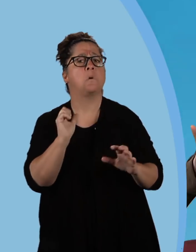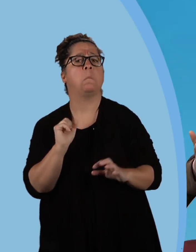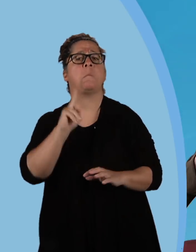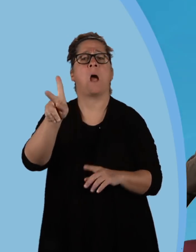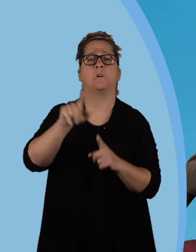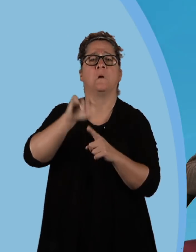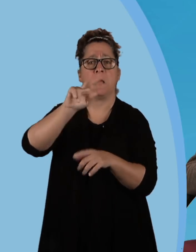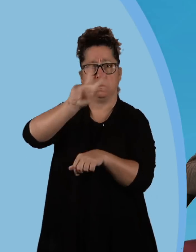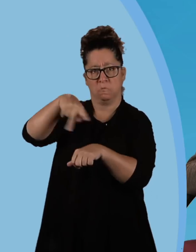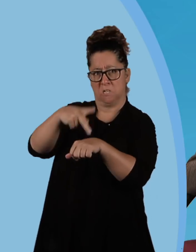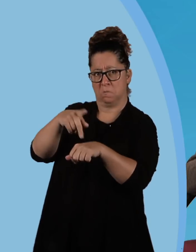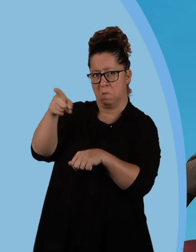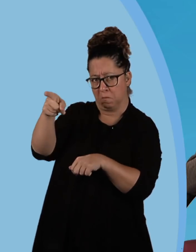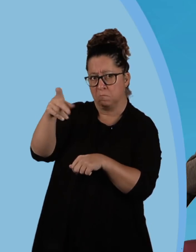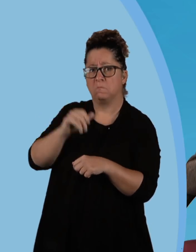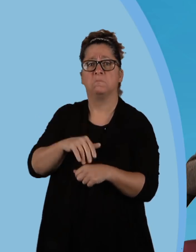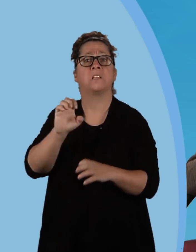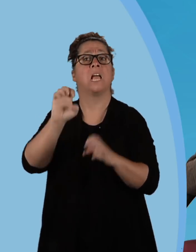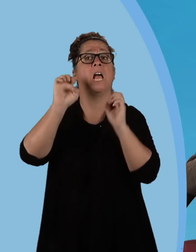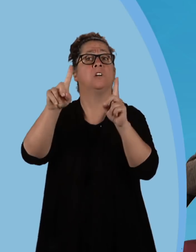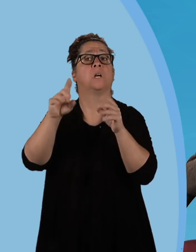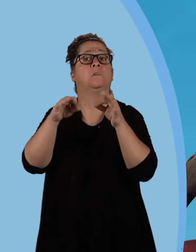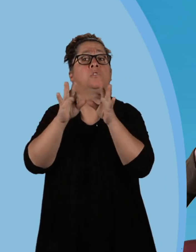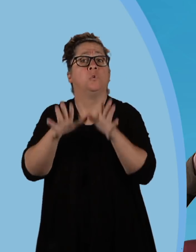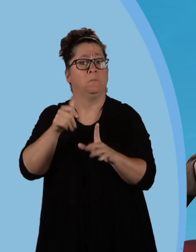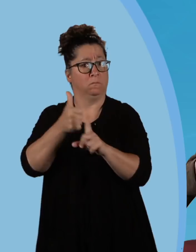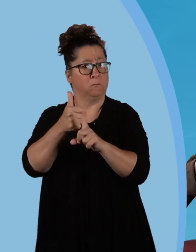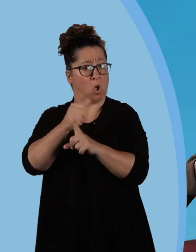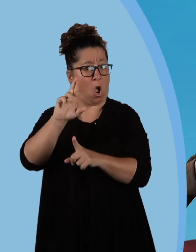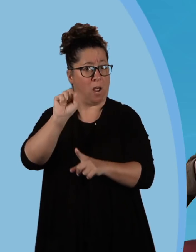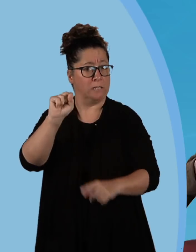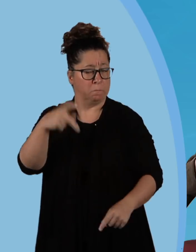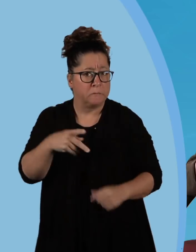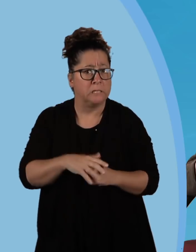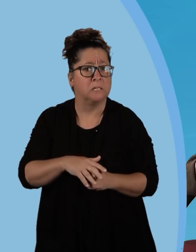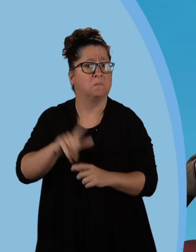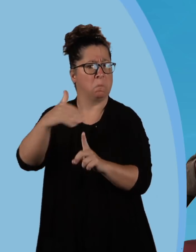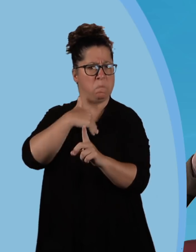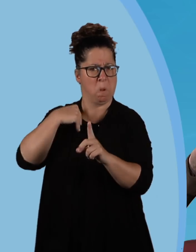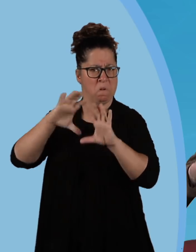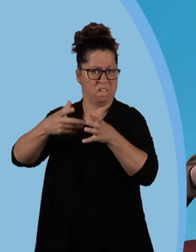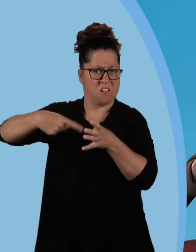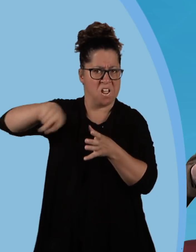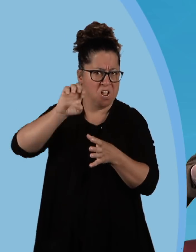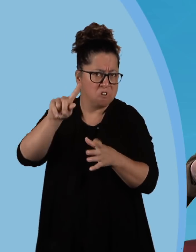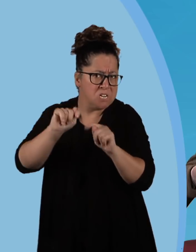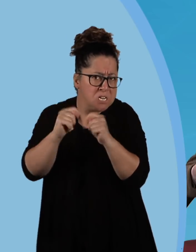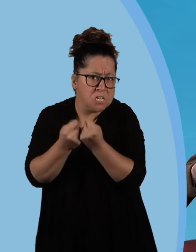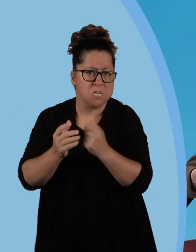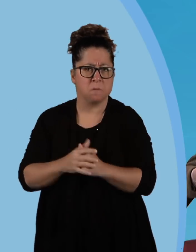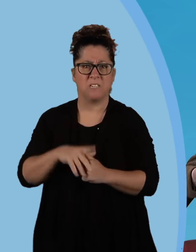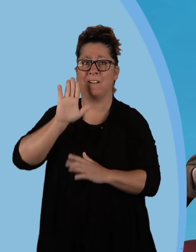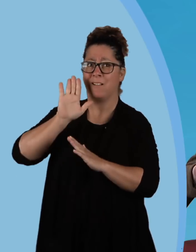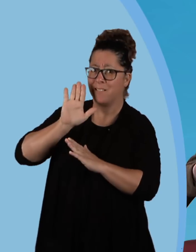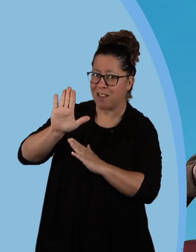If we go back to the principal that the educational interpreter is a related service provider and a member of the educational team,